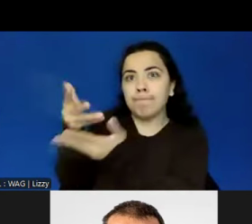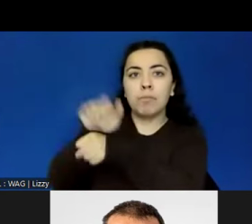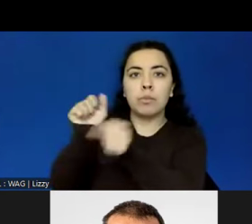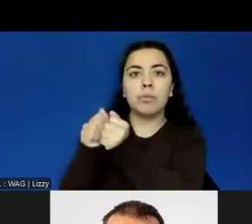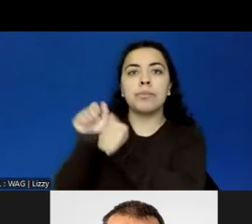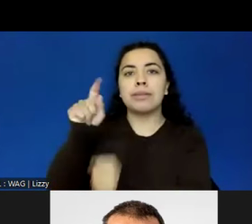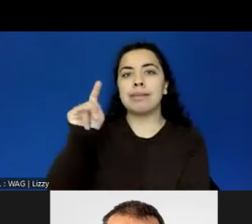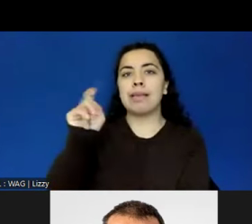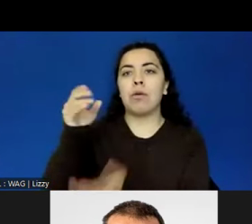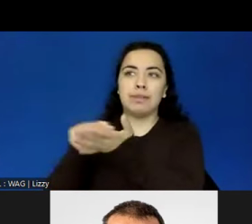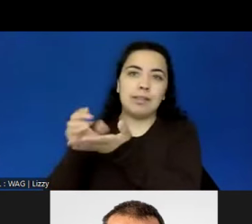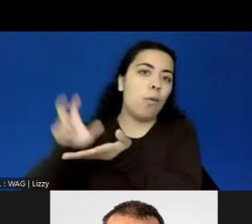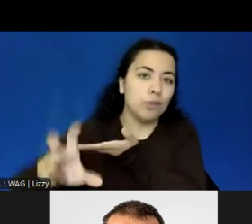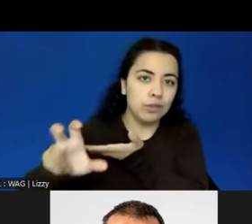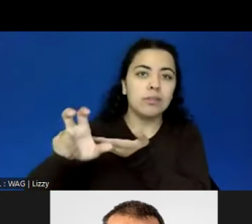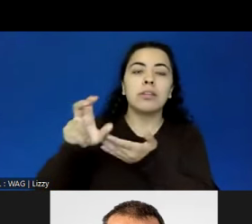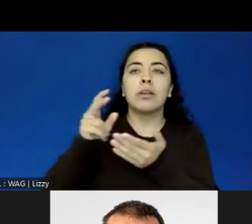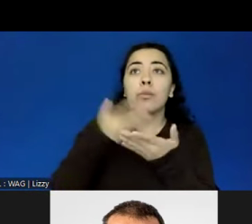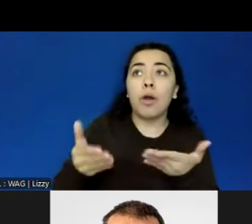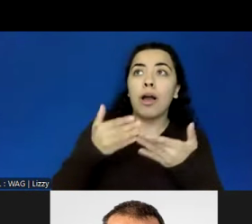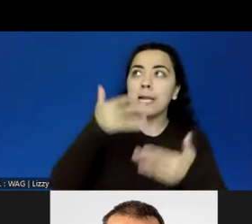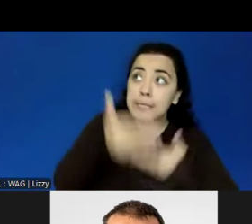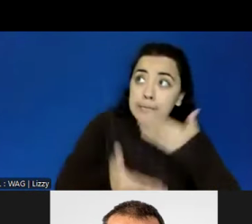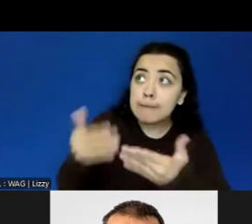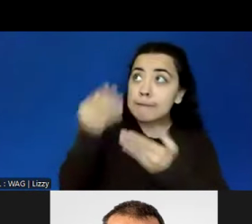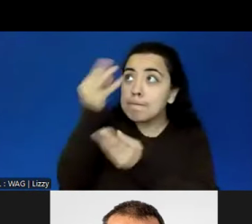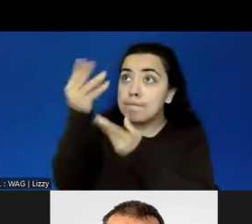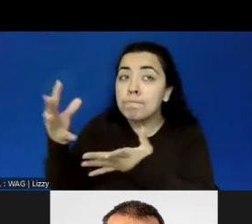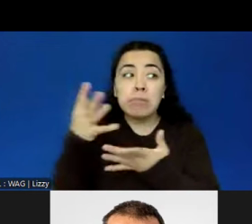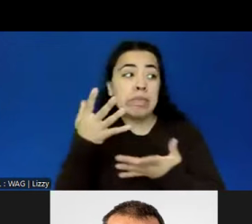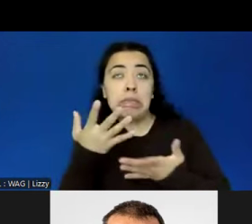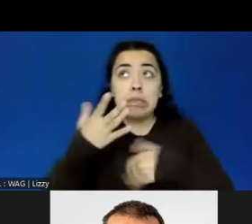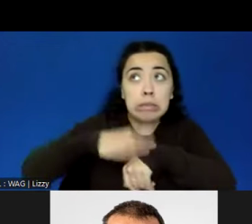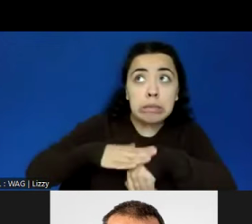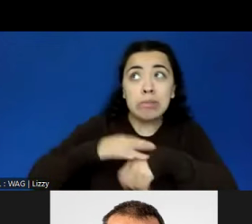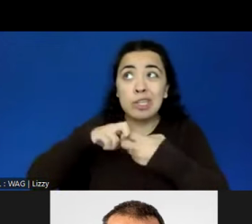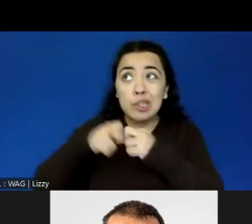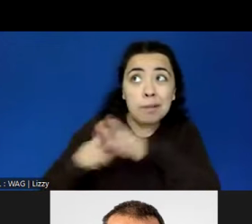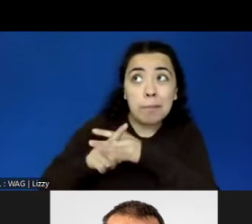timelines are, any potential issues or risk that's coming up there, and setting the expectations